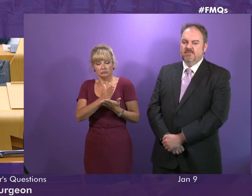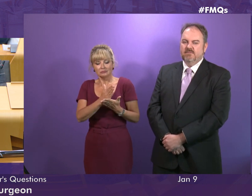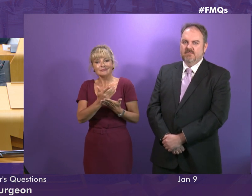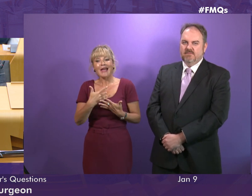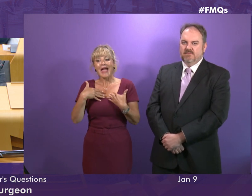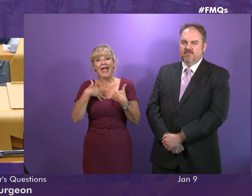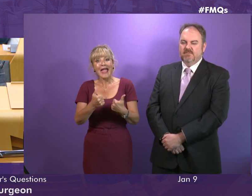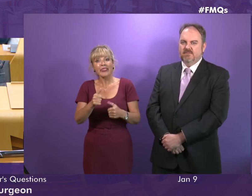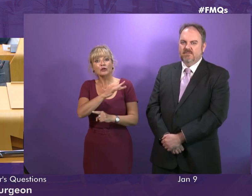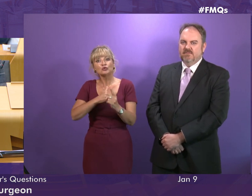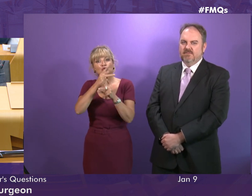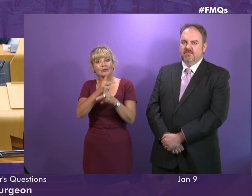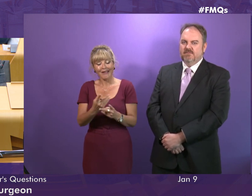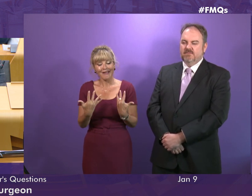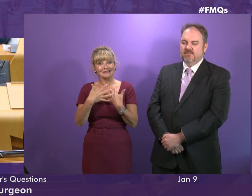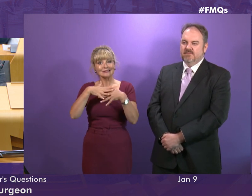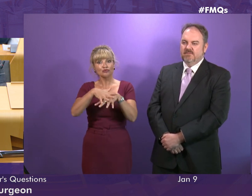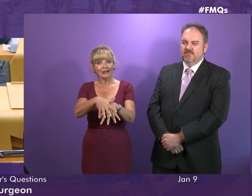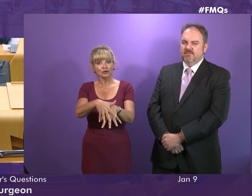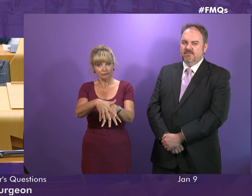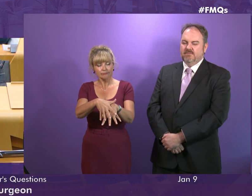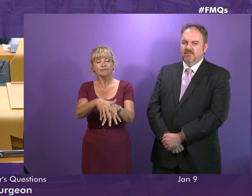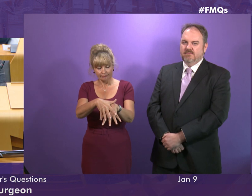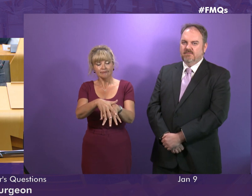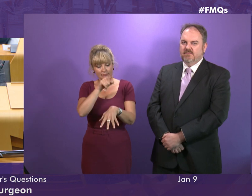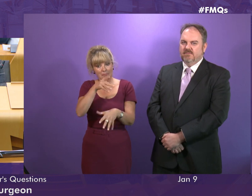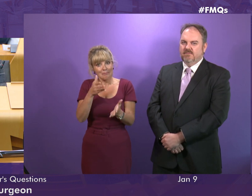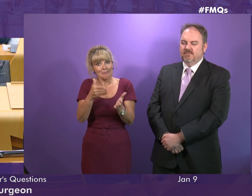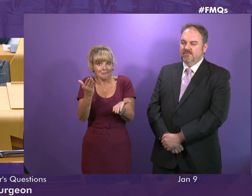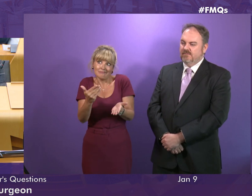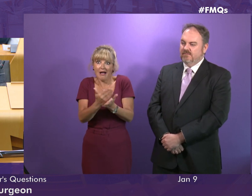is an important reform that is helping to deliver improvements in the delivery of social